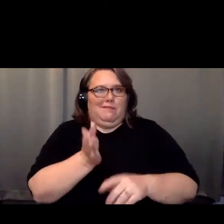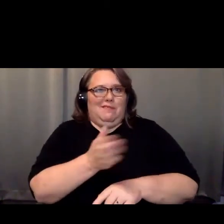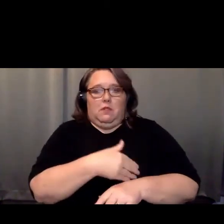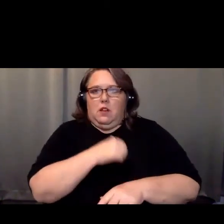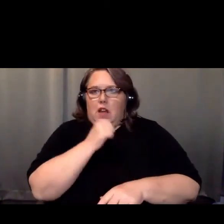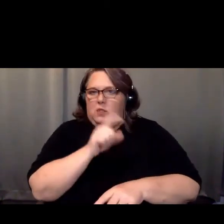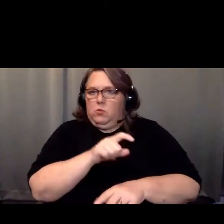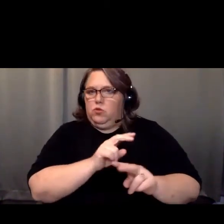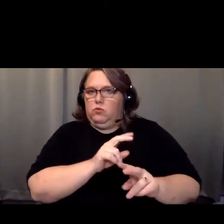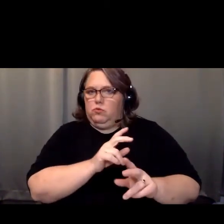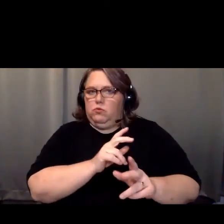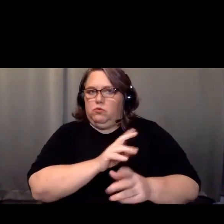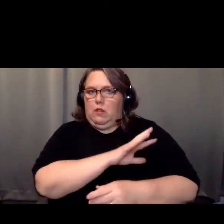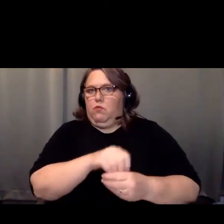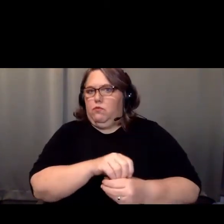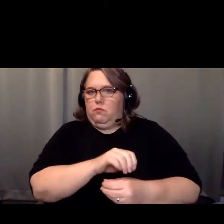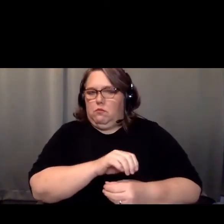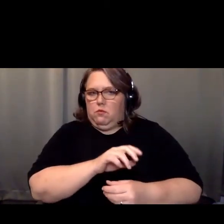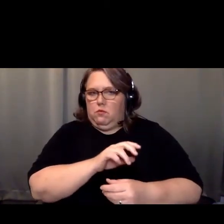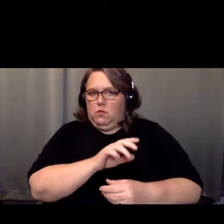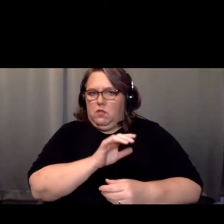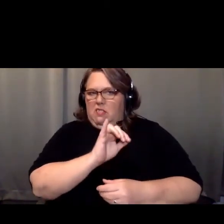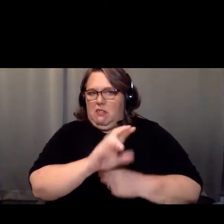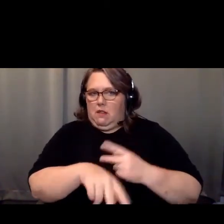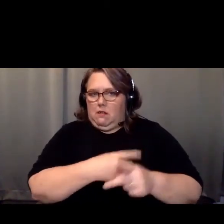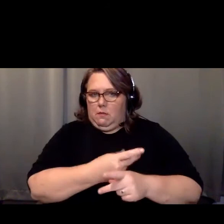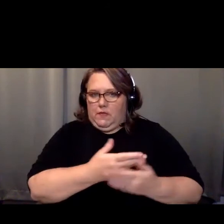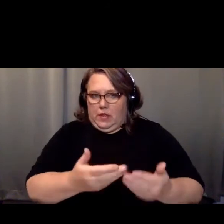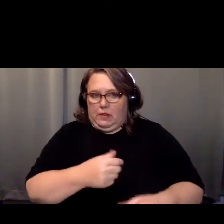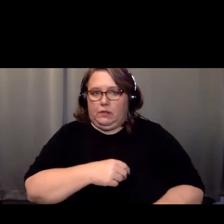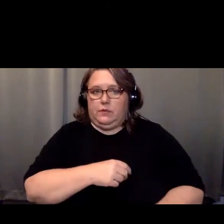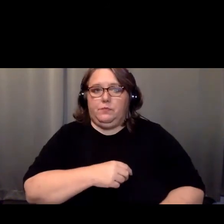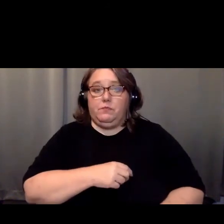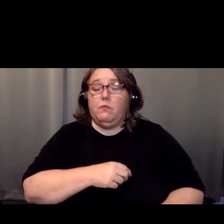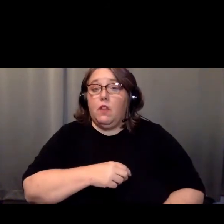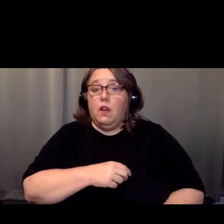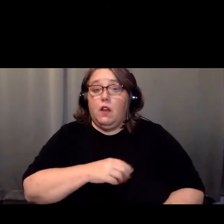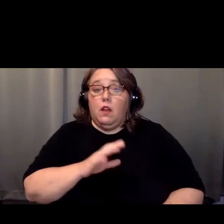so, they're not supposed to be looking at those type of things. They're not supposed to be looking at the service